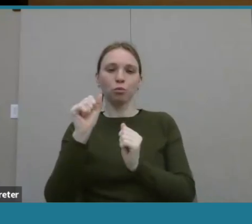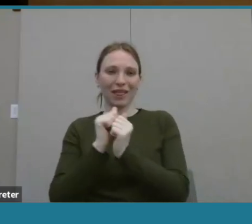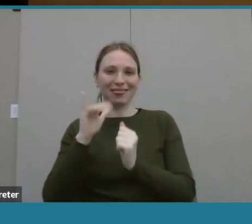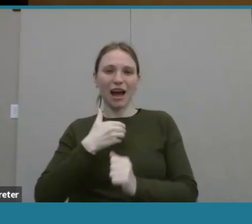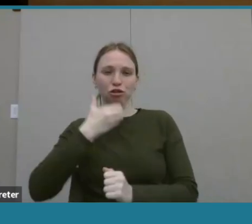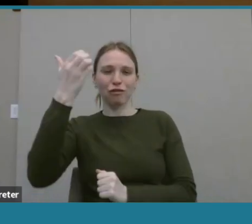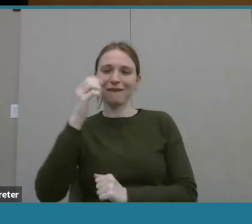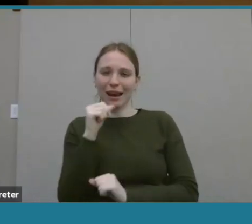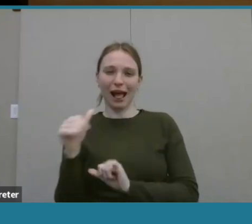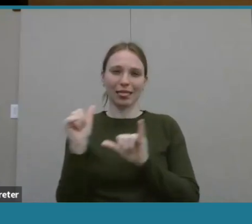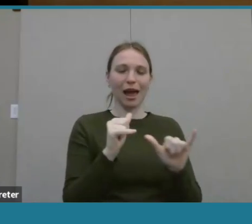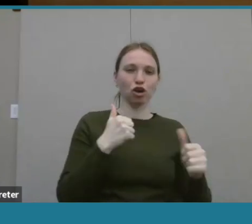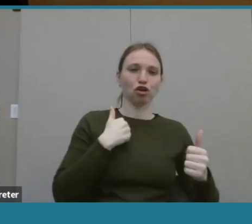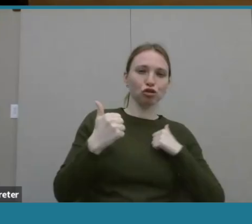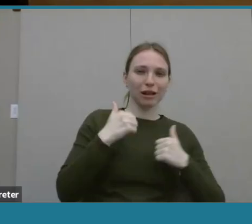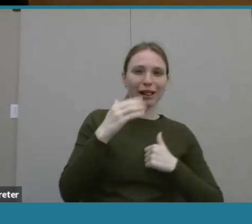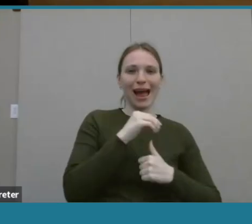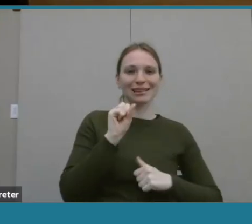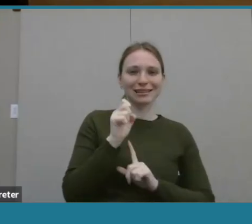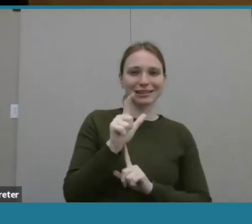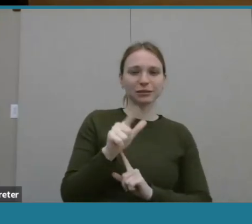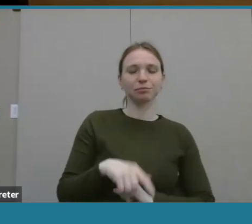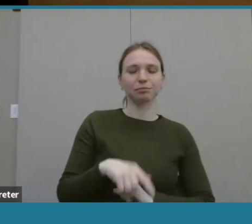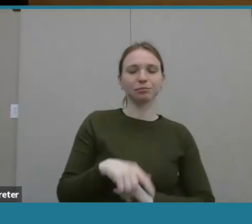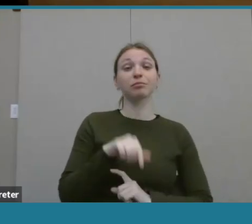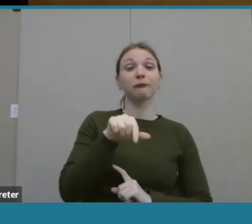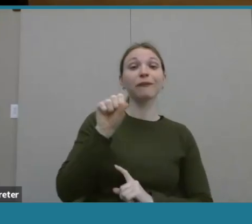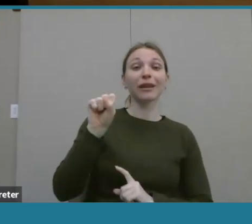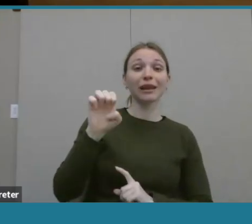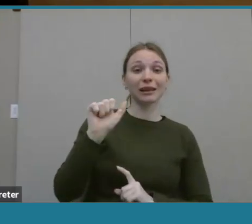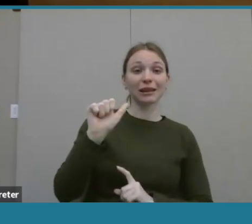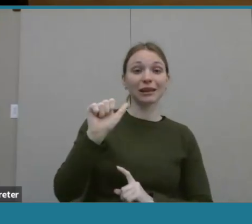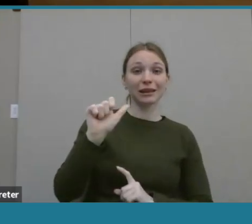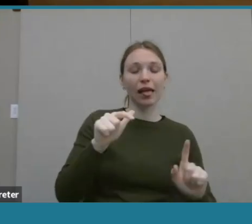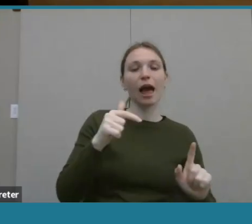The seal has great information about care. That bucket that Allison mentioned was also something.